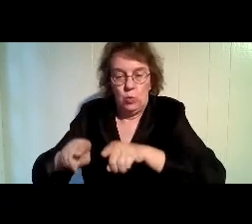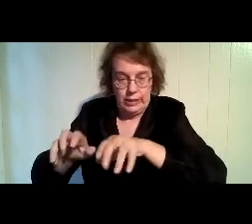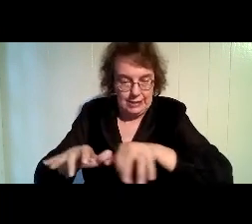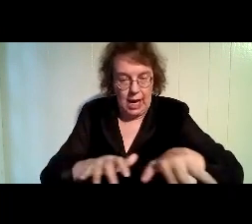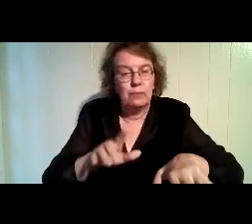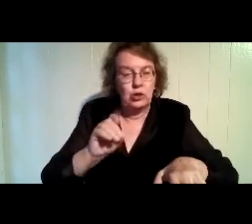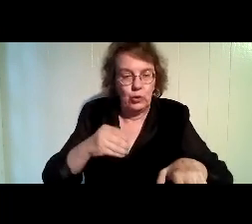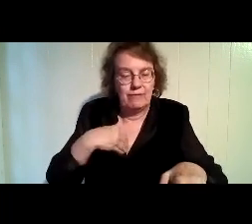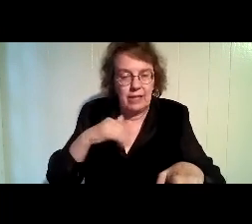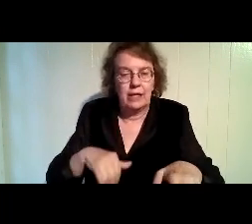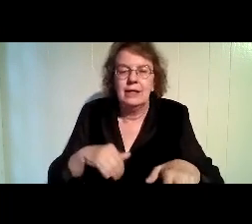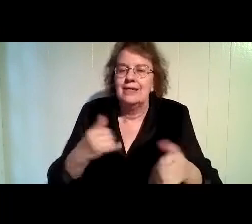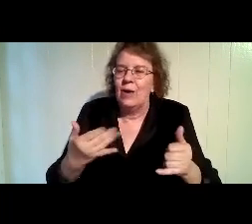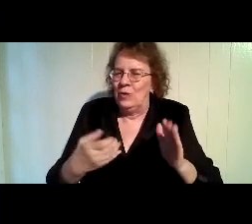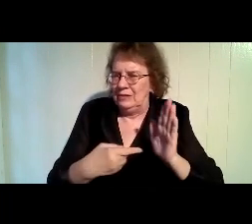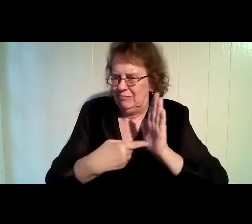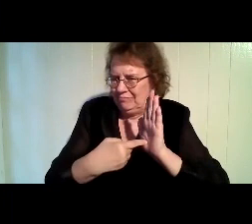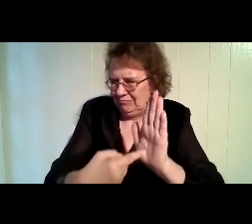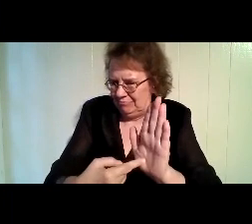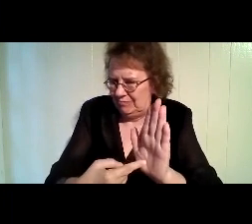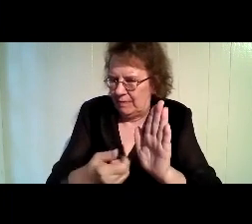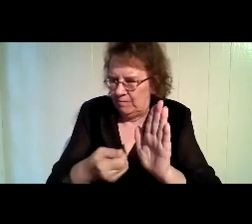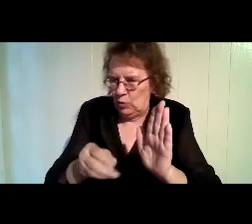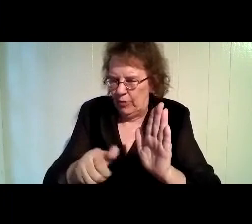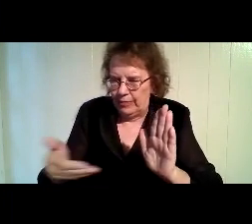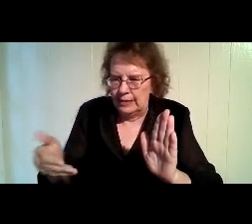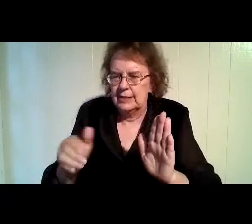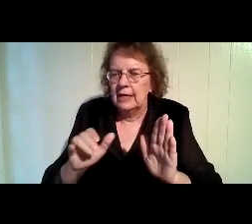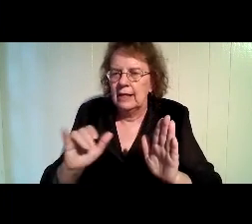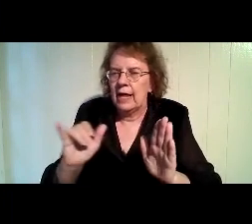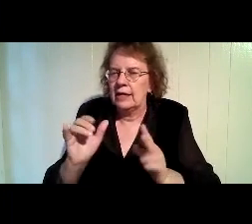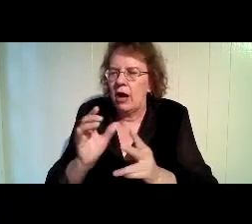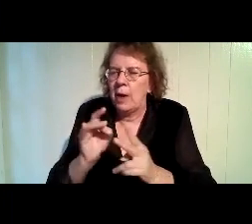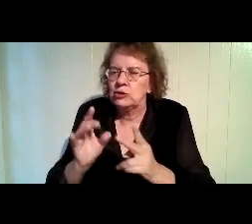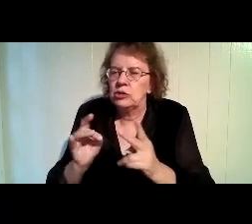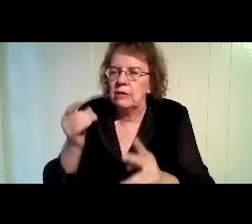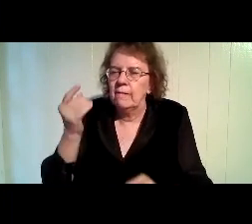Now I do want to point out a few other things like the option for providing details about buttons and other